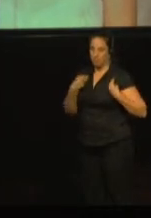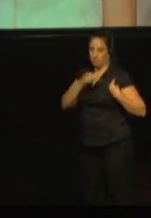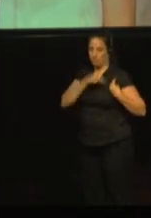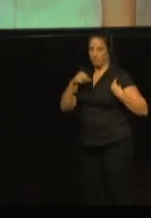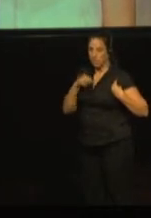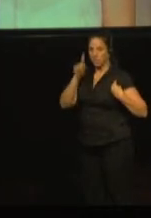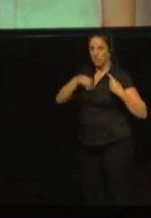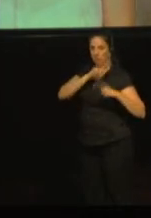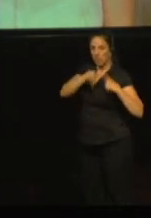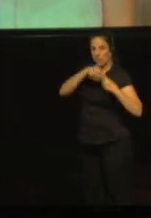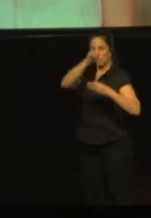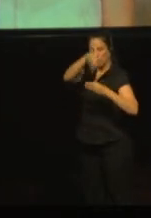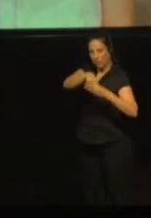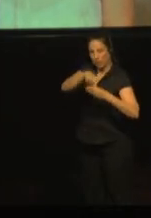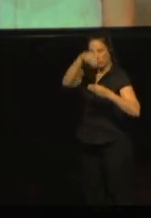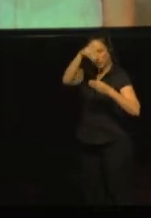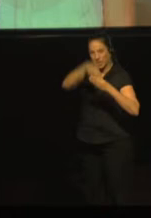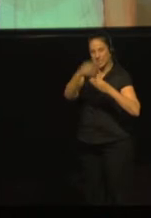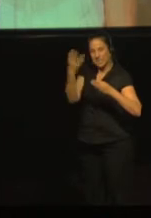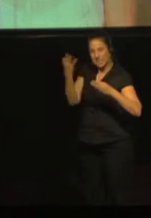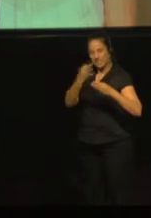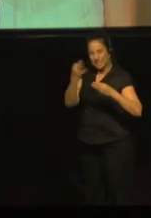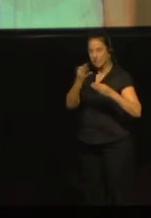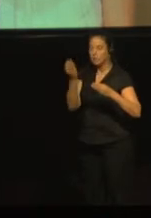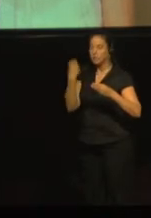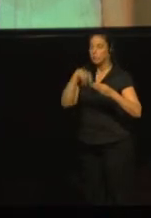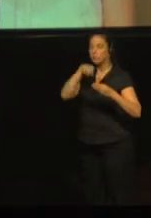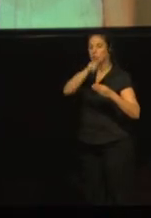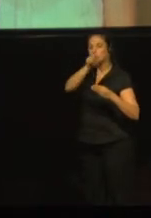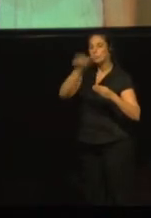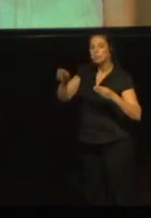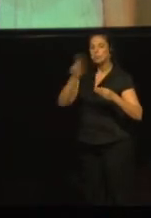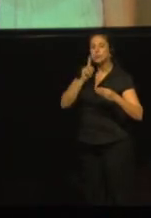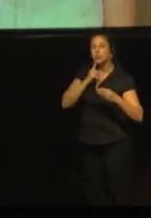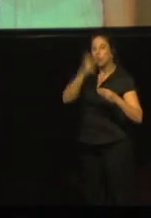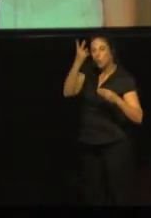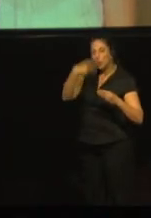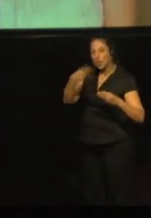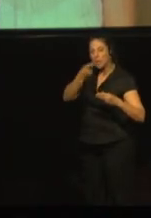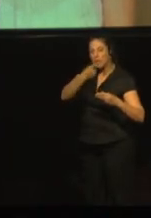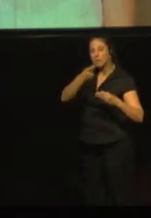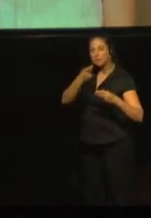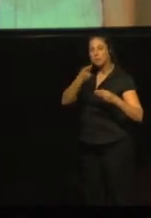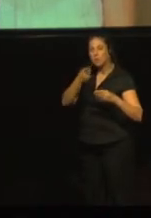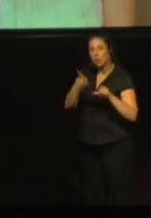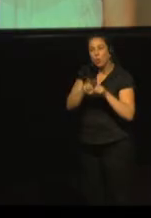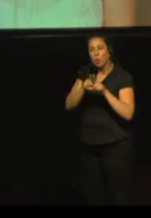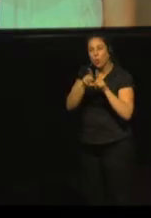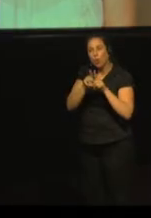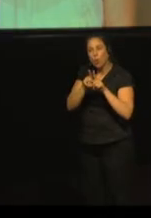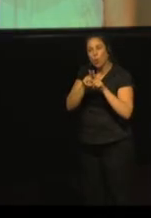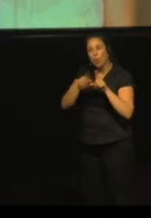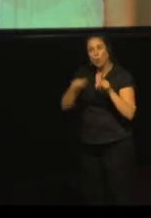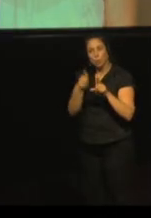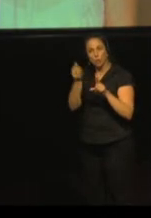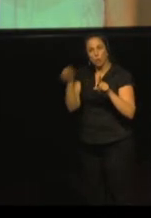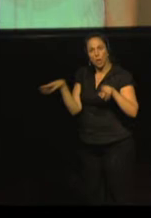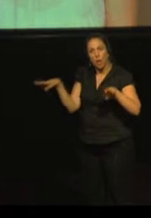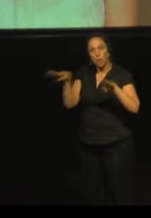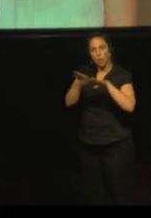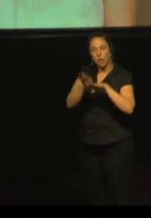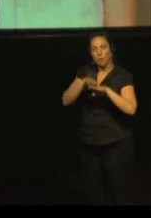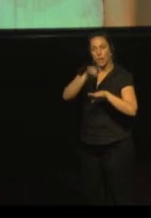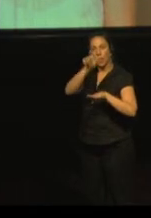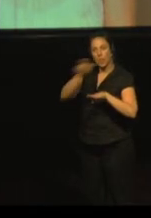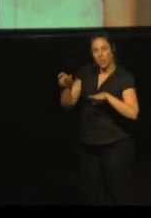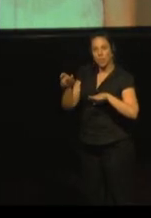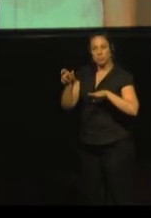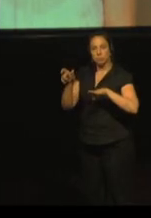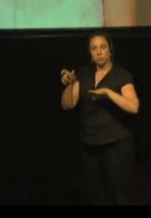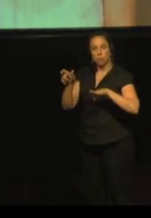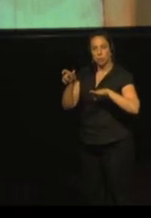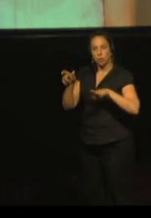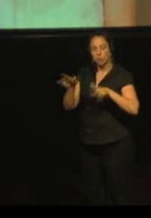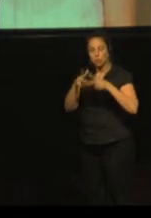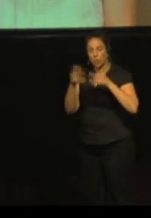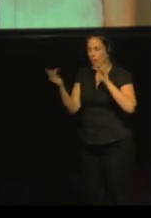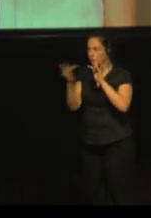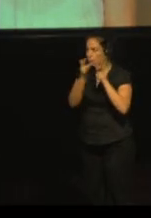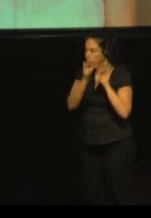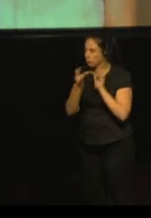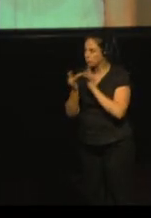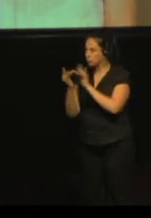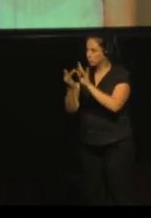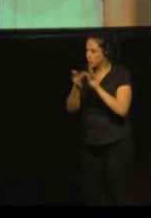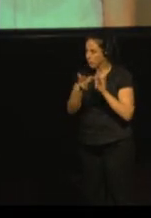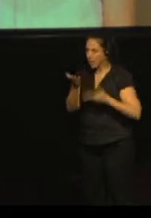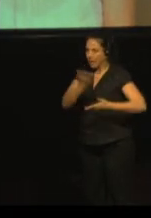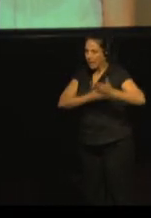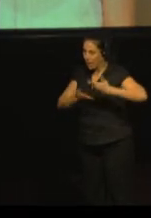‘Do deafblind people have opportunities to socialise, so they can have family relations and friendships?’